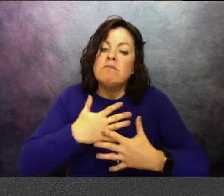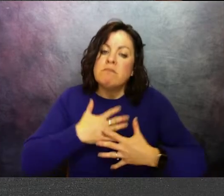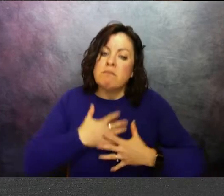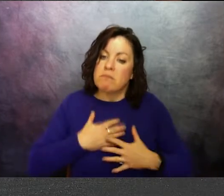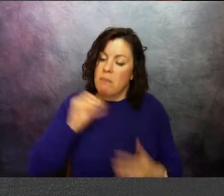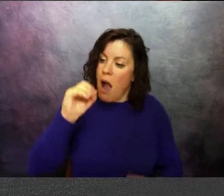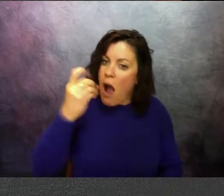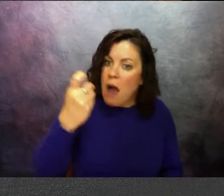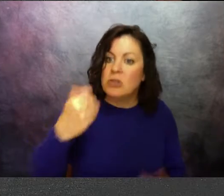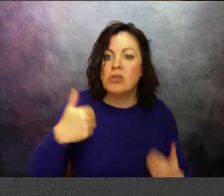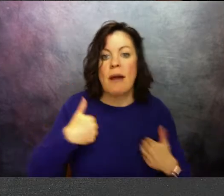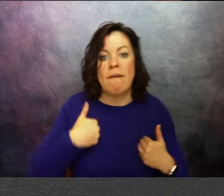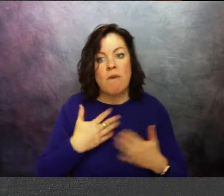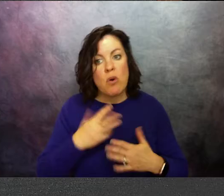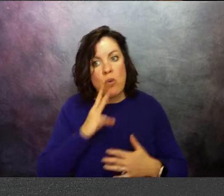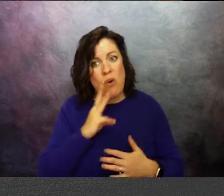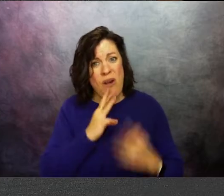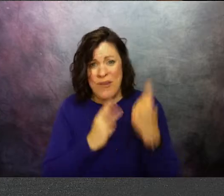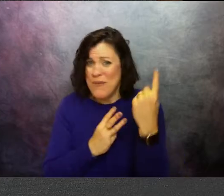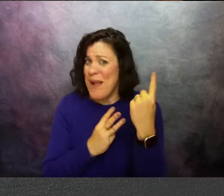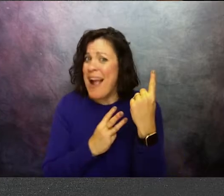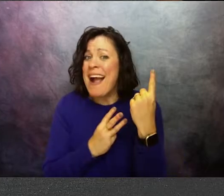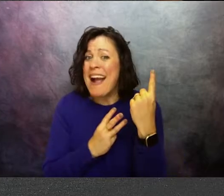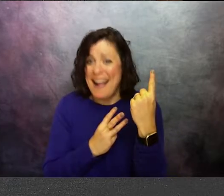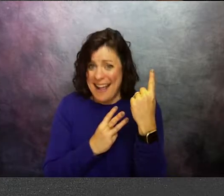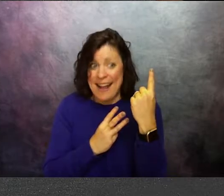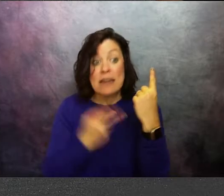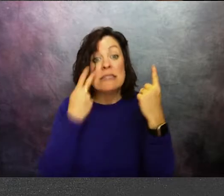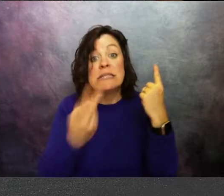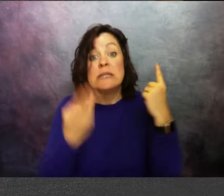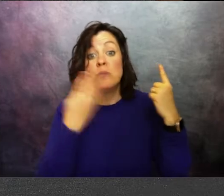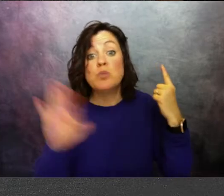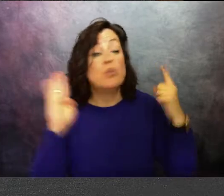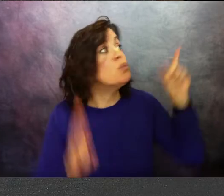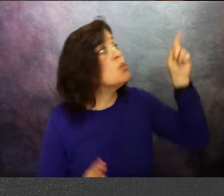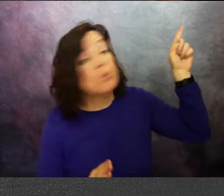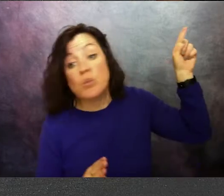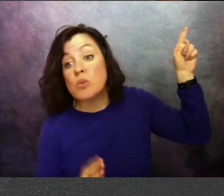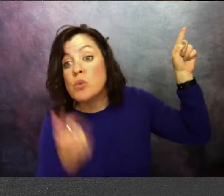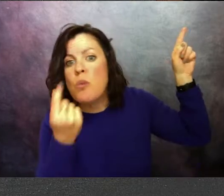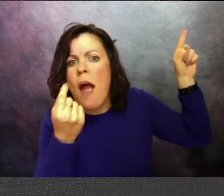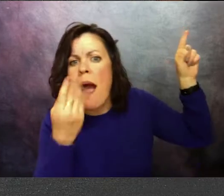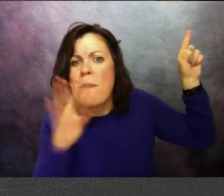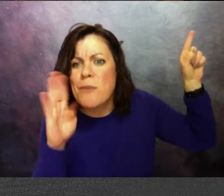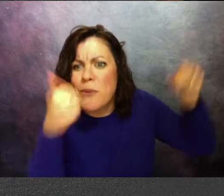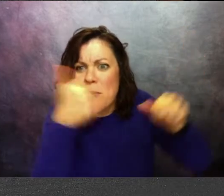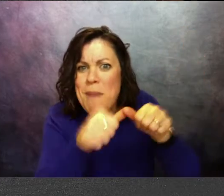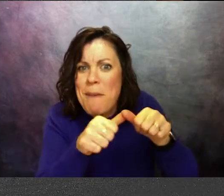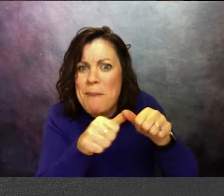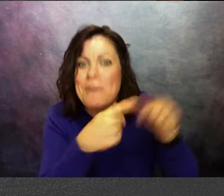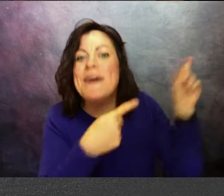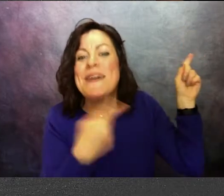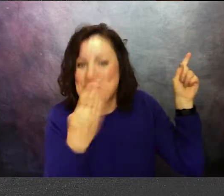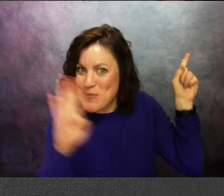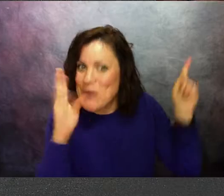there is a lot of blue. What do you think that is? That's right. It's water.